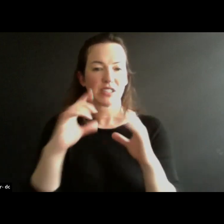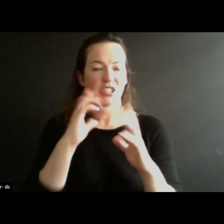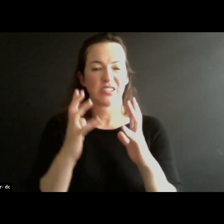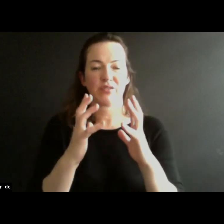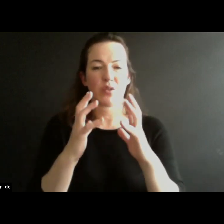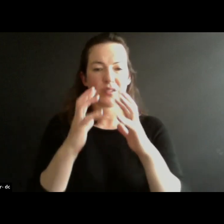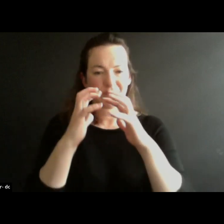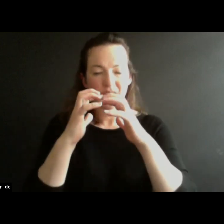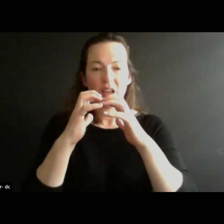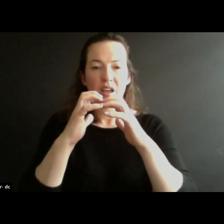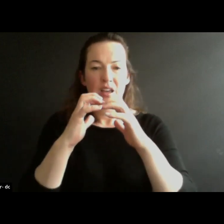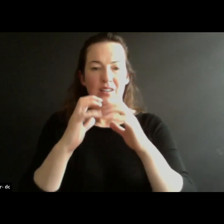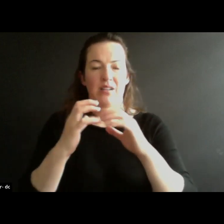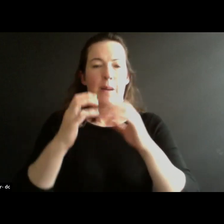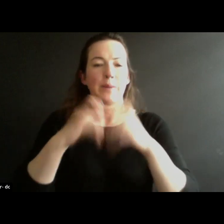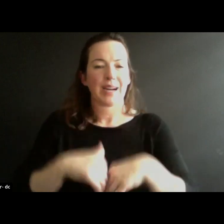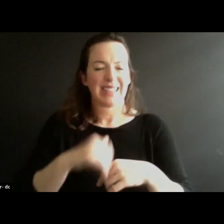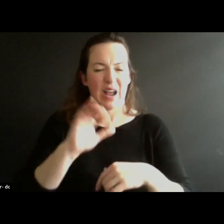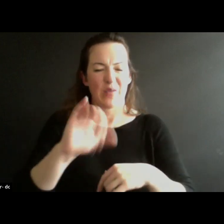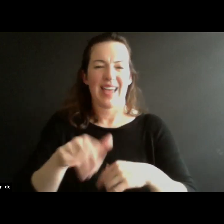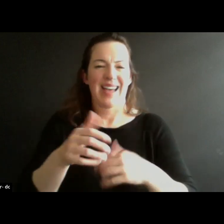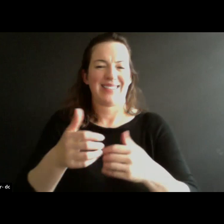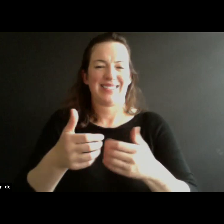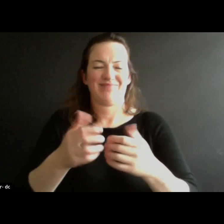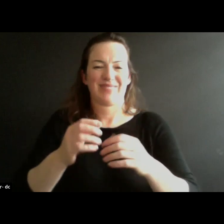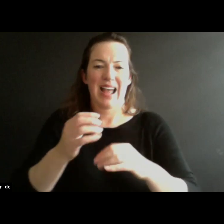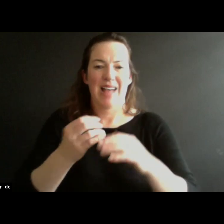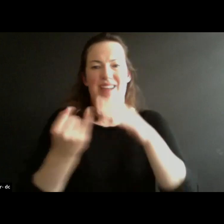silos, so that one more talking about digital inclusion when we're talking about adoption,